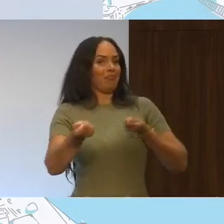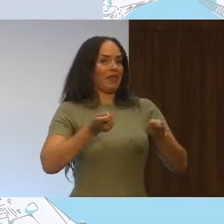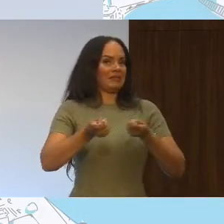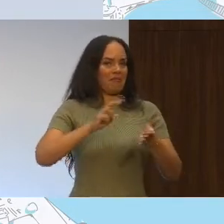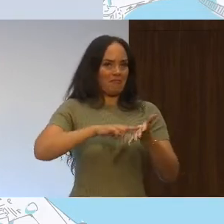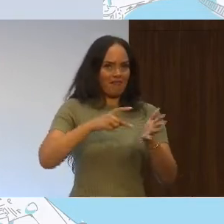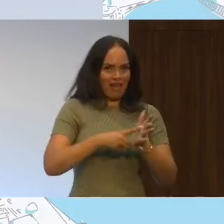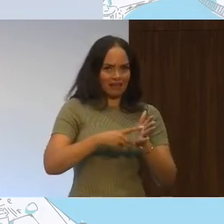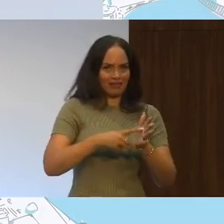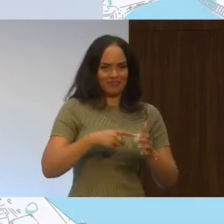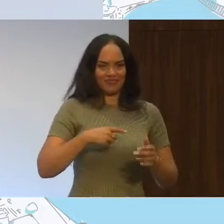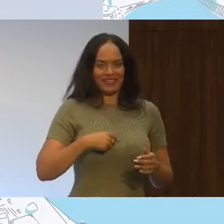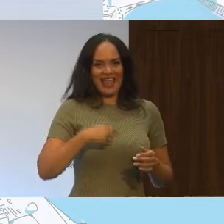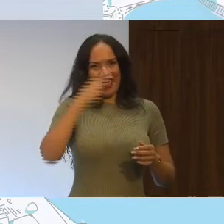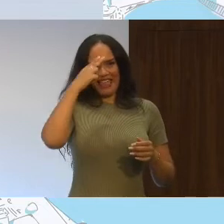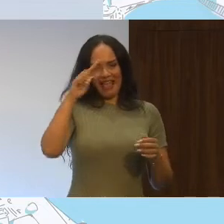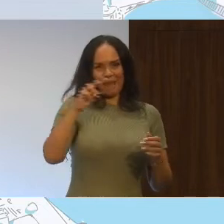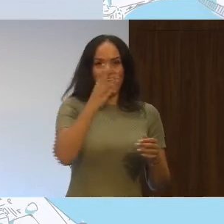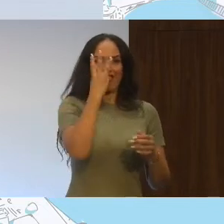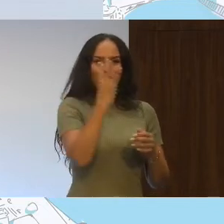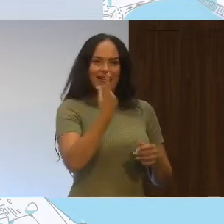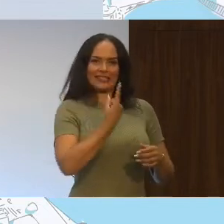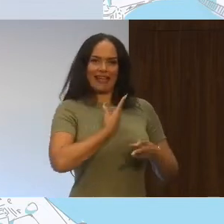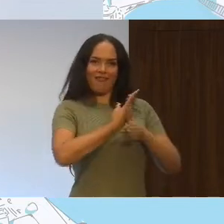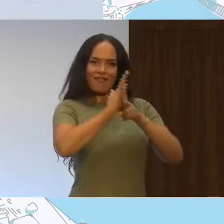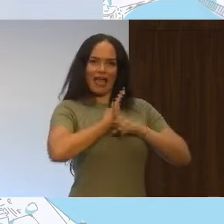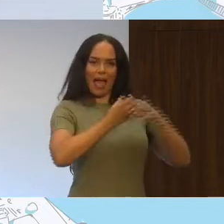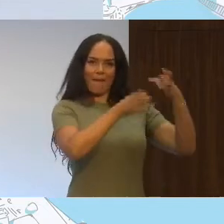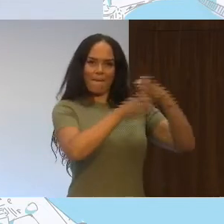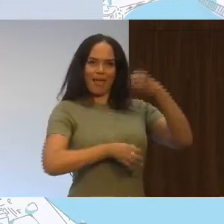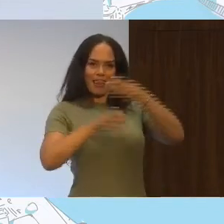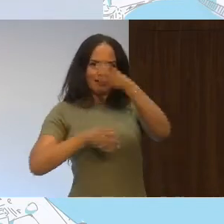three self-care pillars and a medication cornerstone.